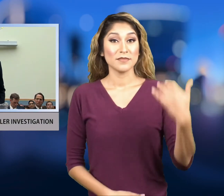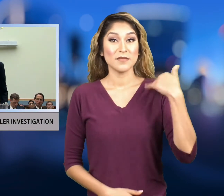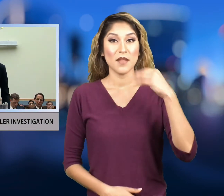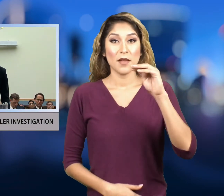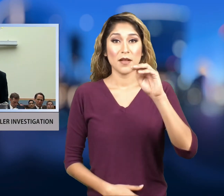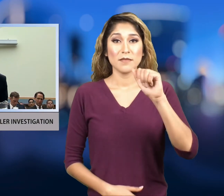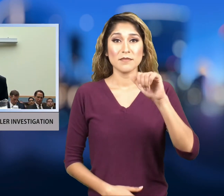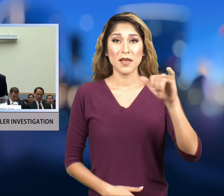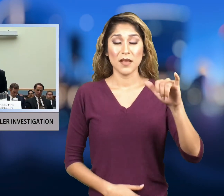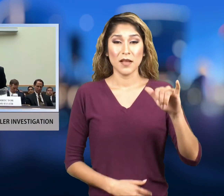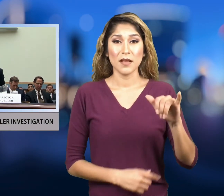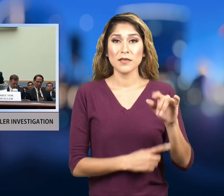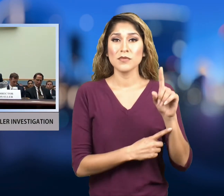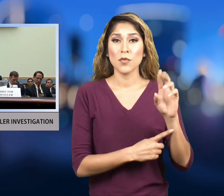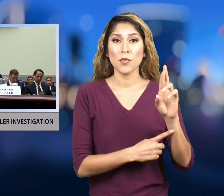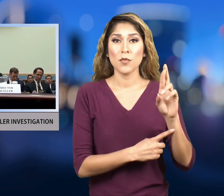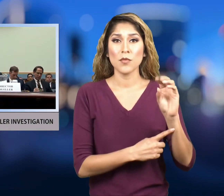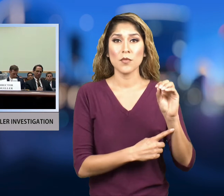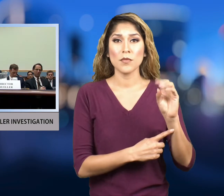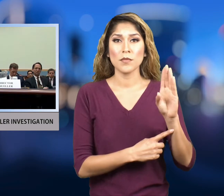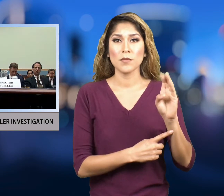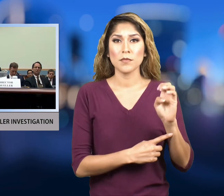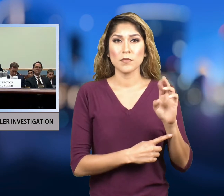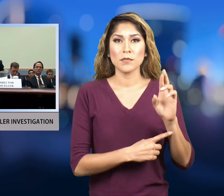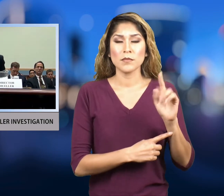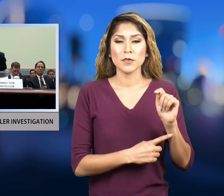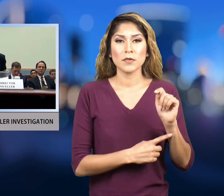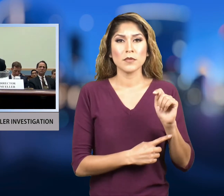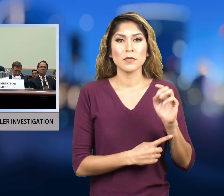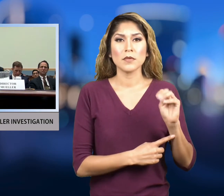In May special counsel